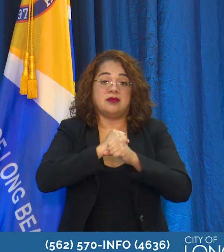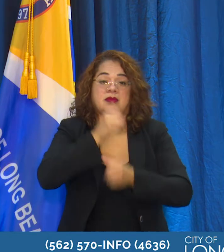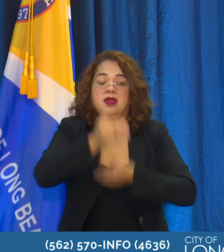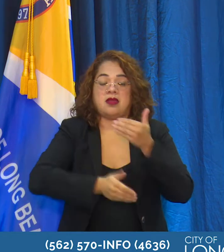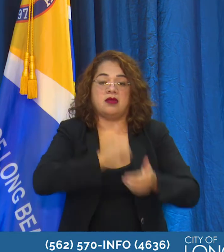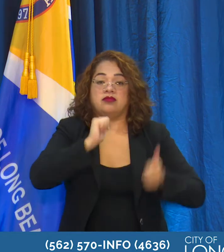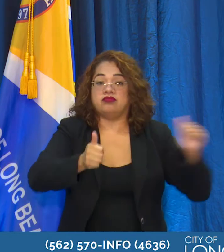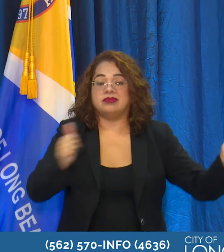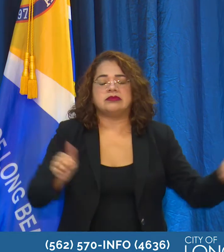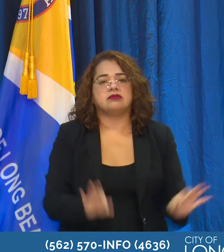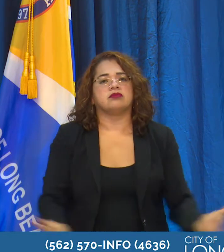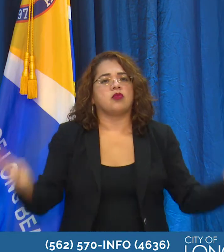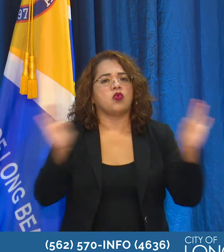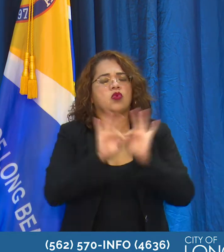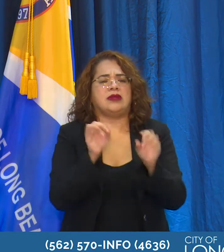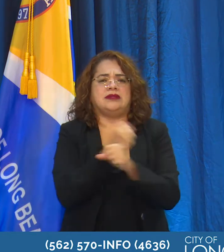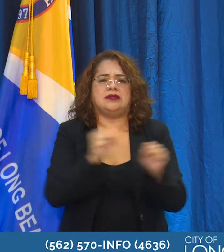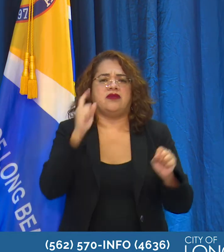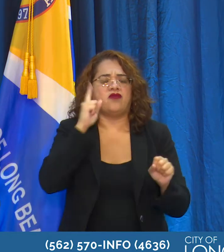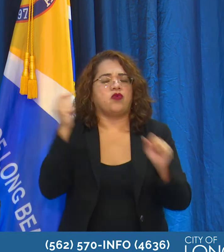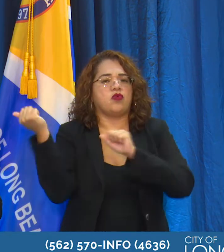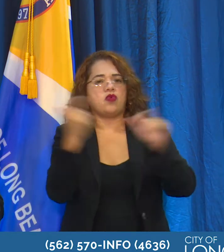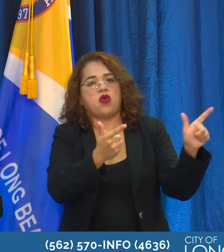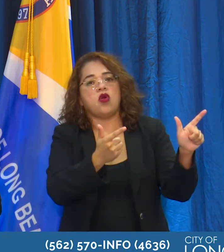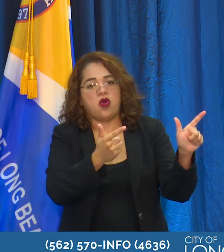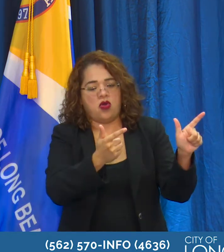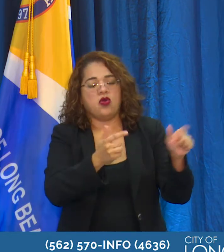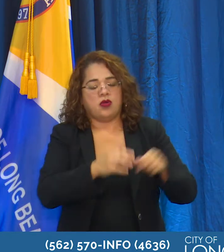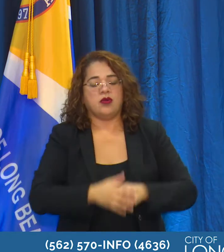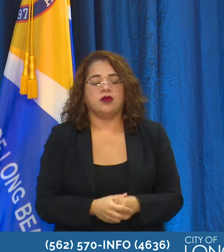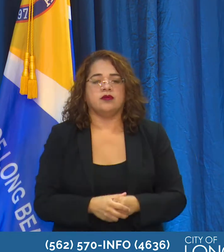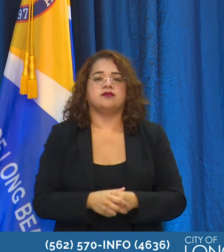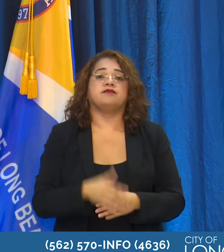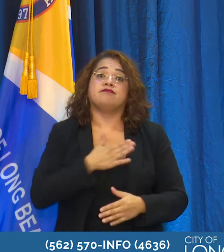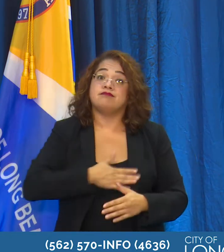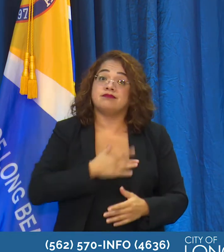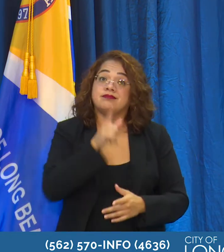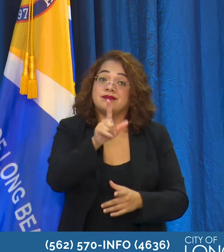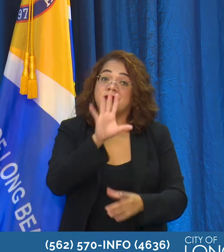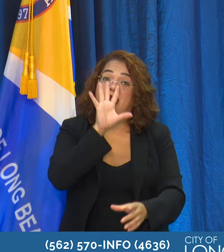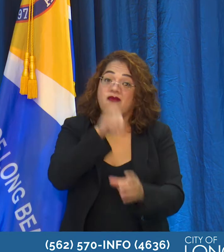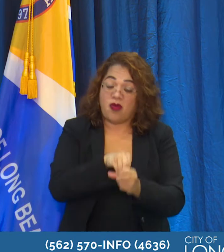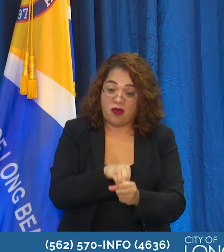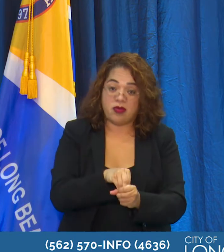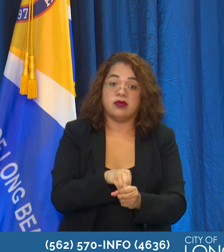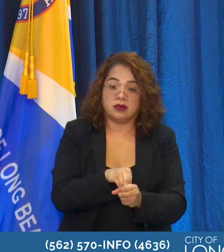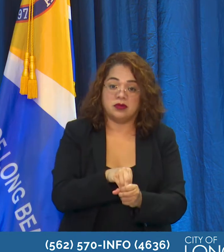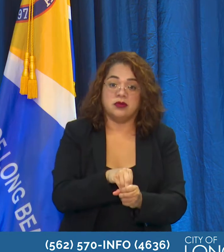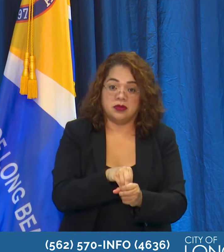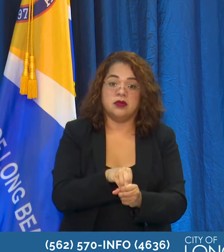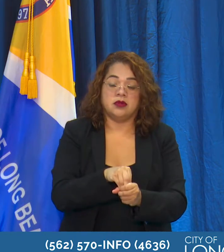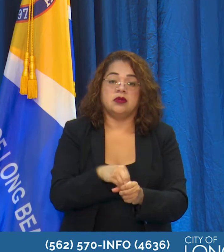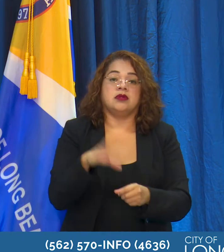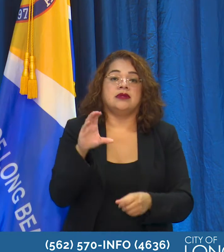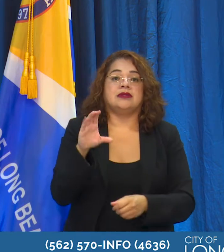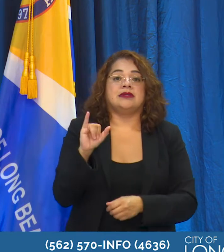ensure the safety of all the votes. So please get involved and I want to turn this over now to our city clerk, Monique DeLaGarza,